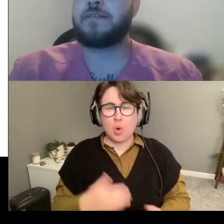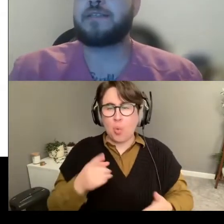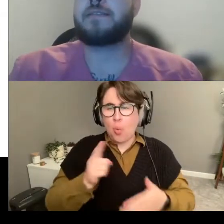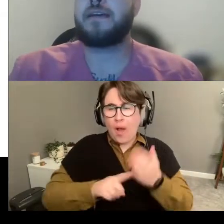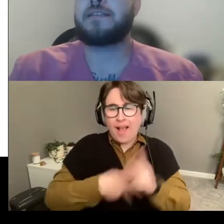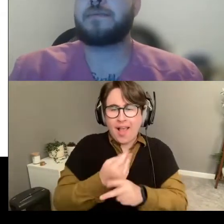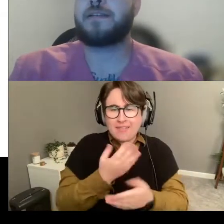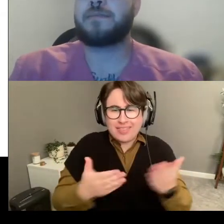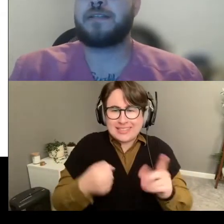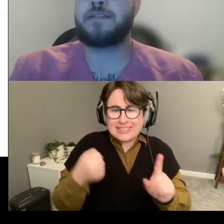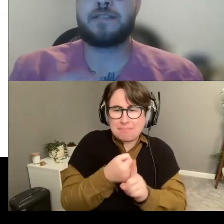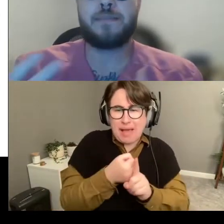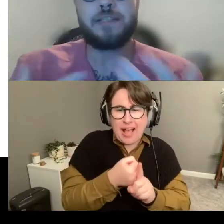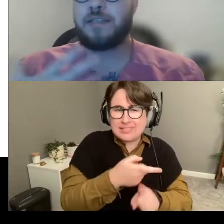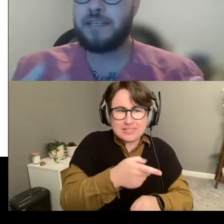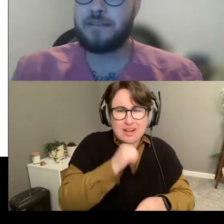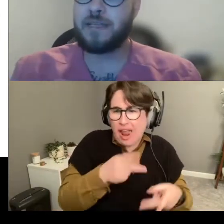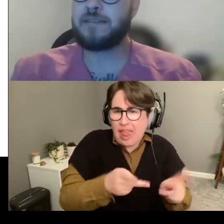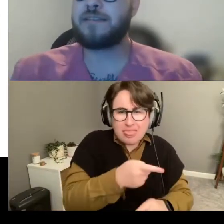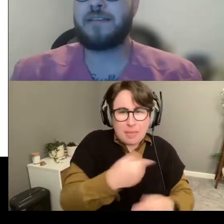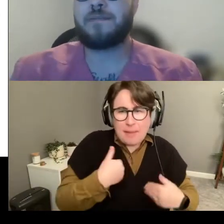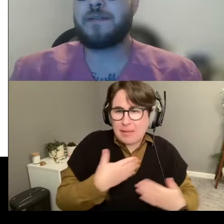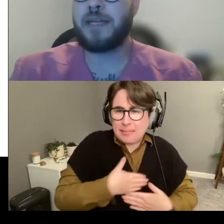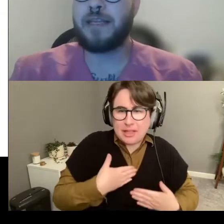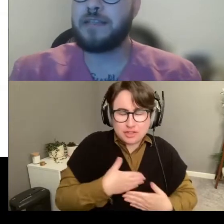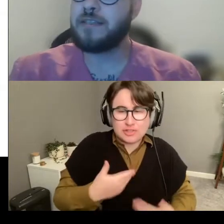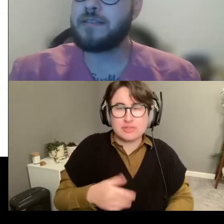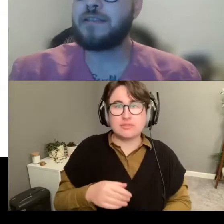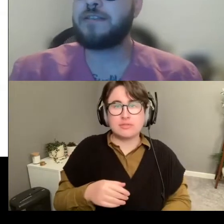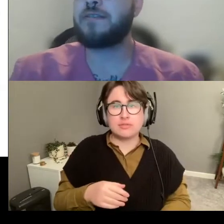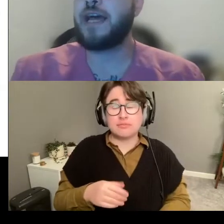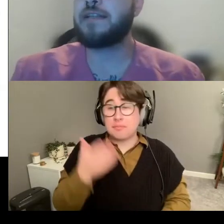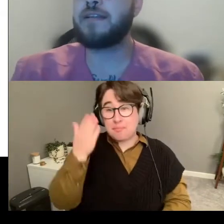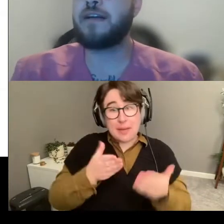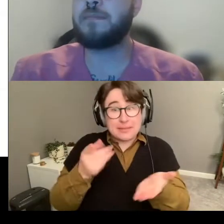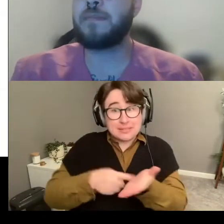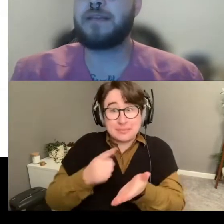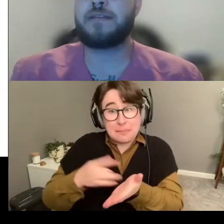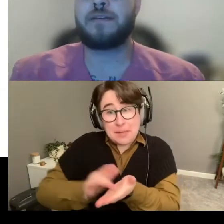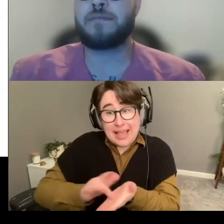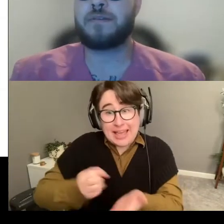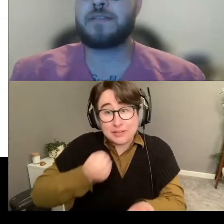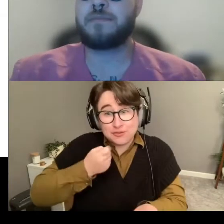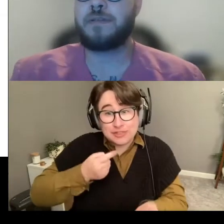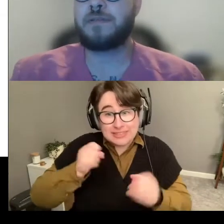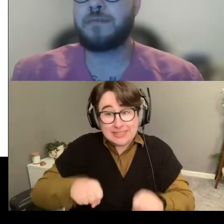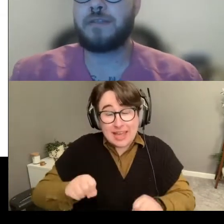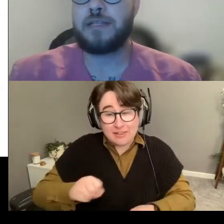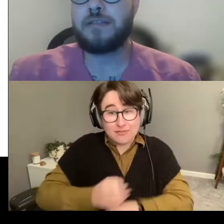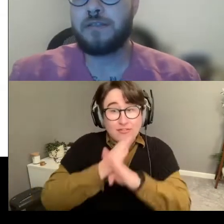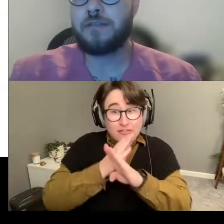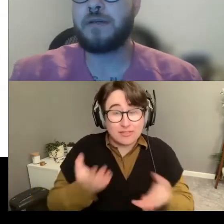to experience pleasure, especially things, even medications can do that, and of course most importantly too,